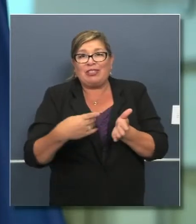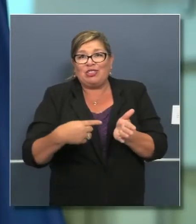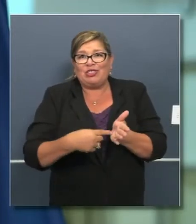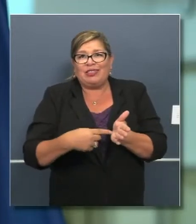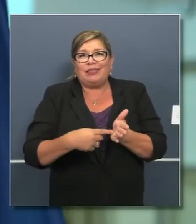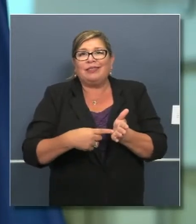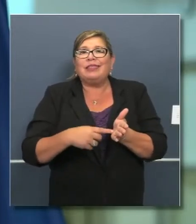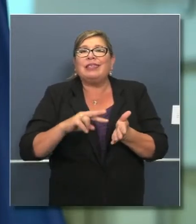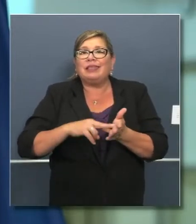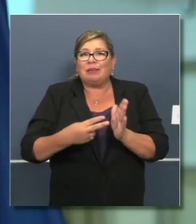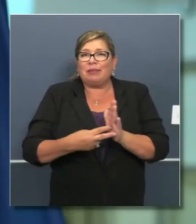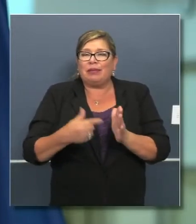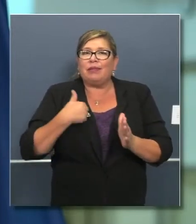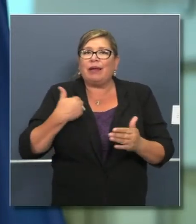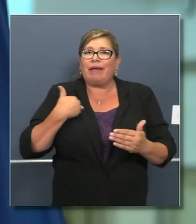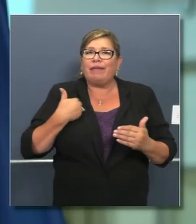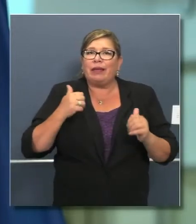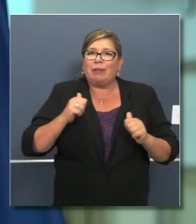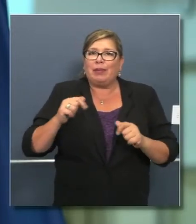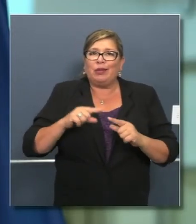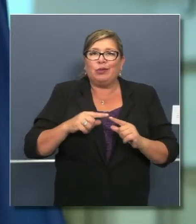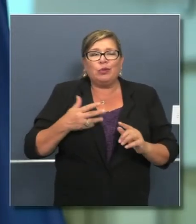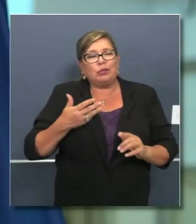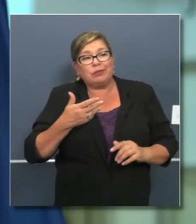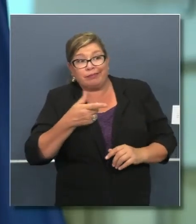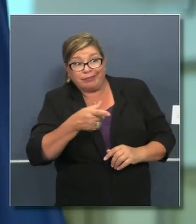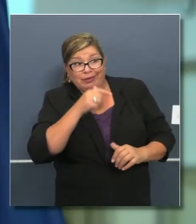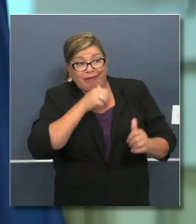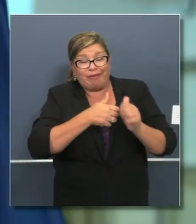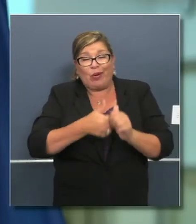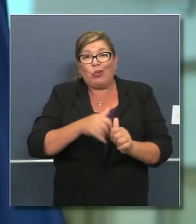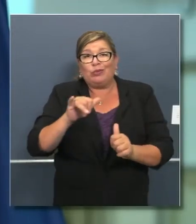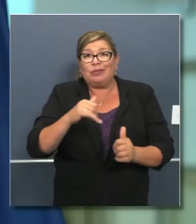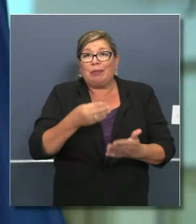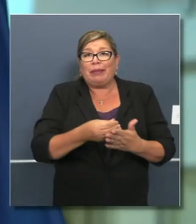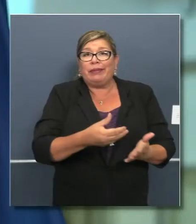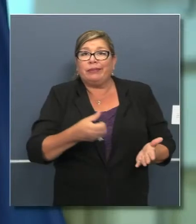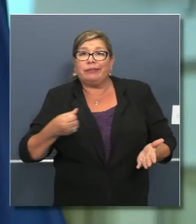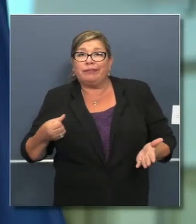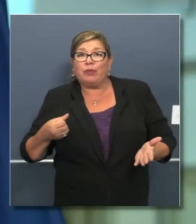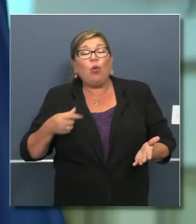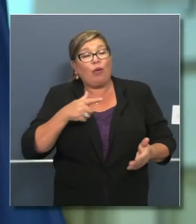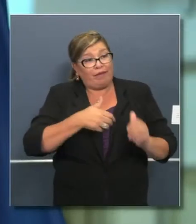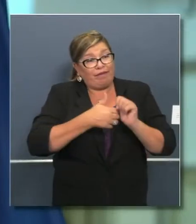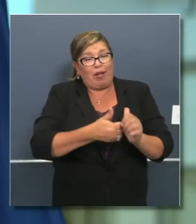me a little bit of leverage in that conversation and I think that's the appropriate next step but